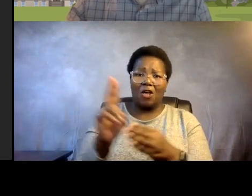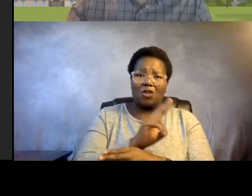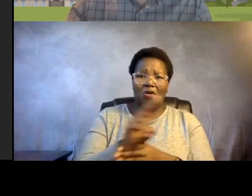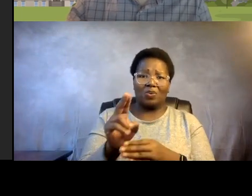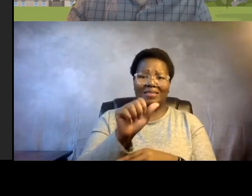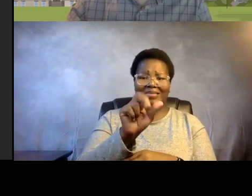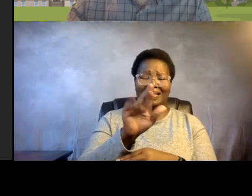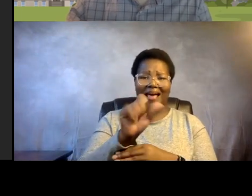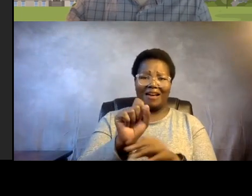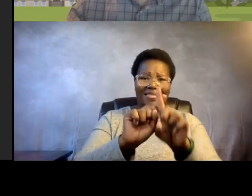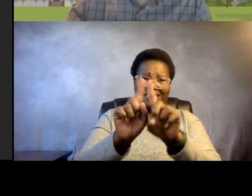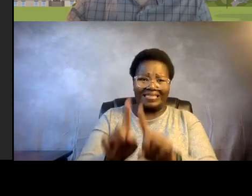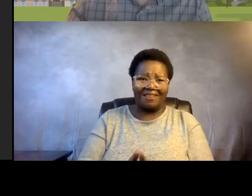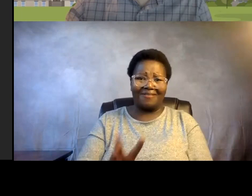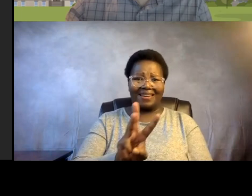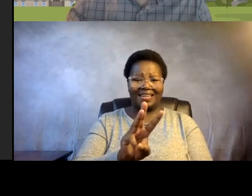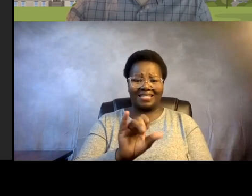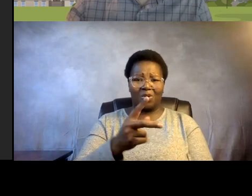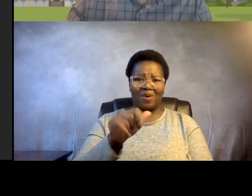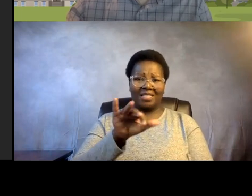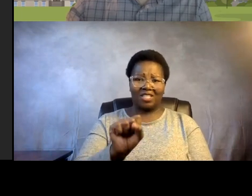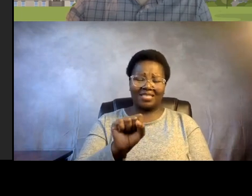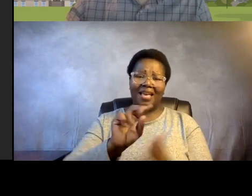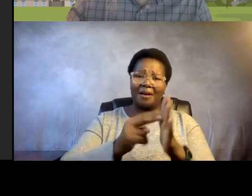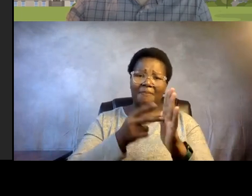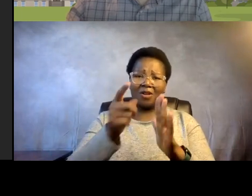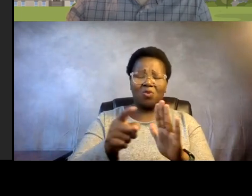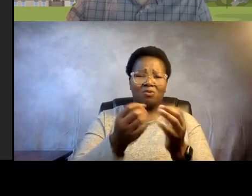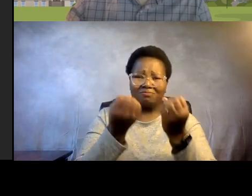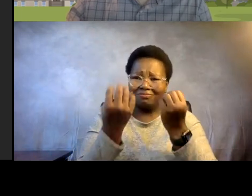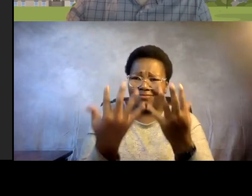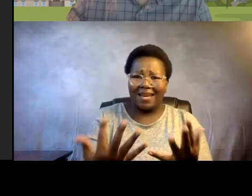you might need to start testing multiple screen readers, multiple browsers, and